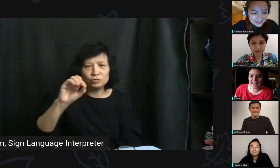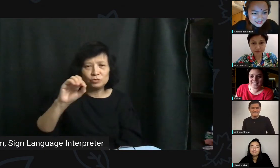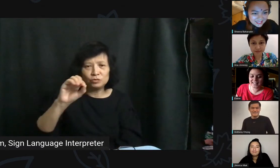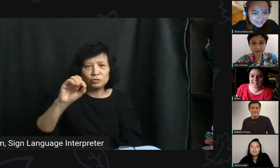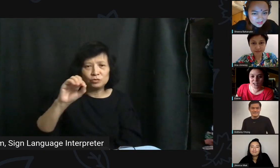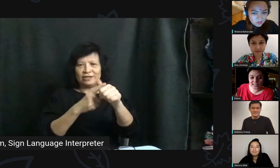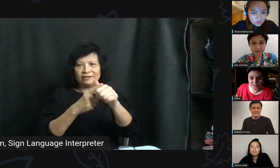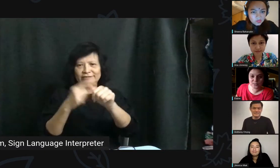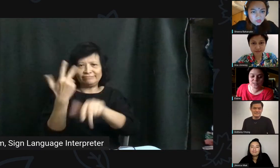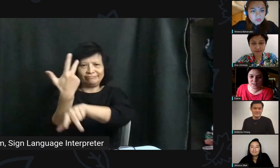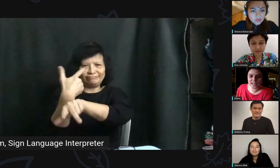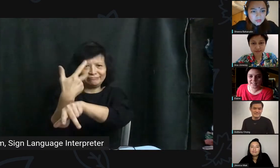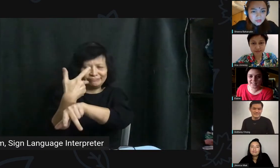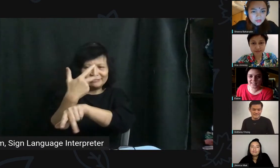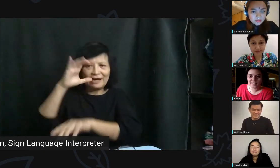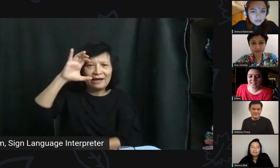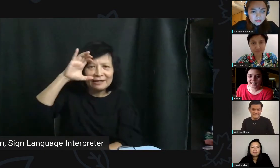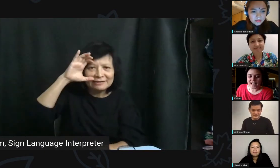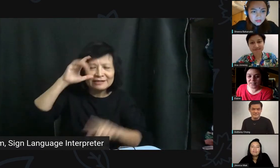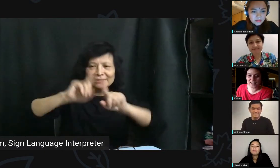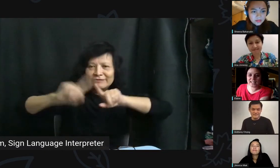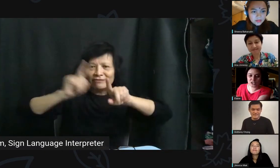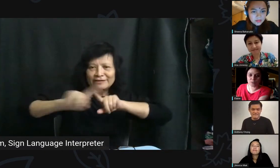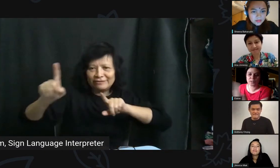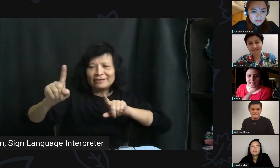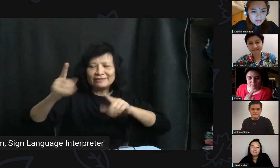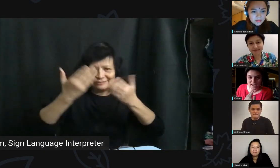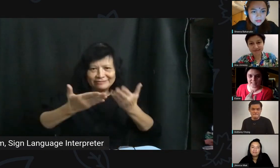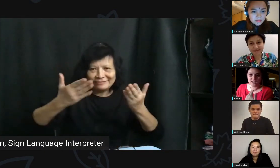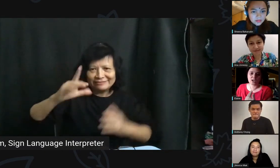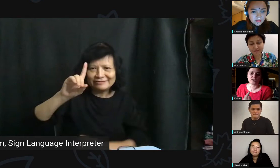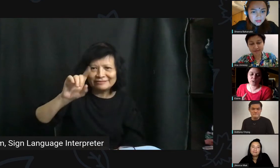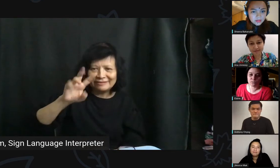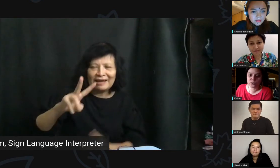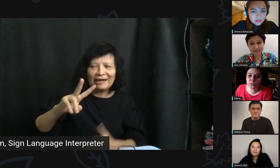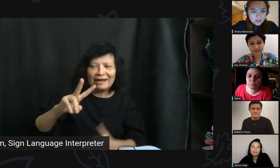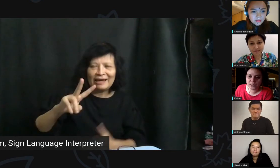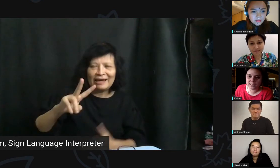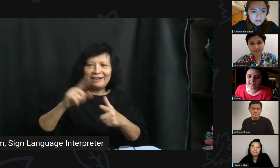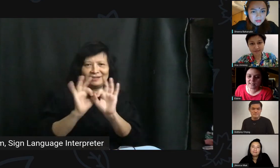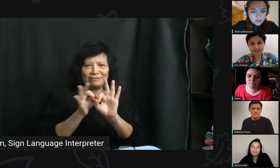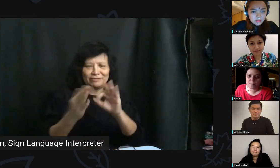Anthony on a different device and then interpreting it back to us over Google Meets.